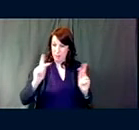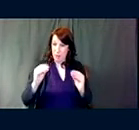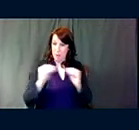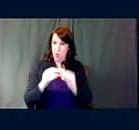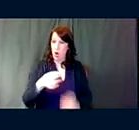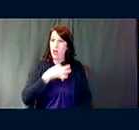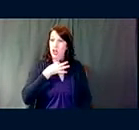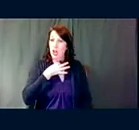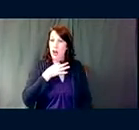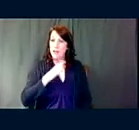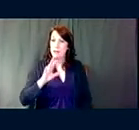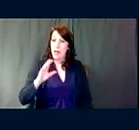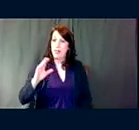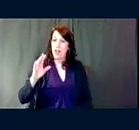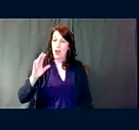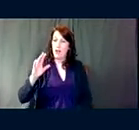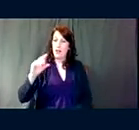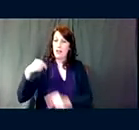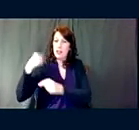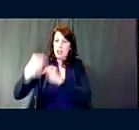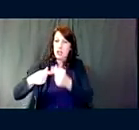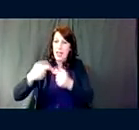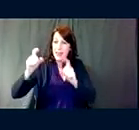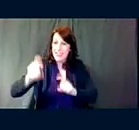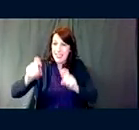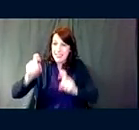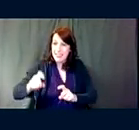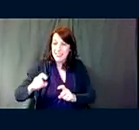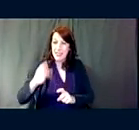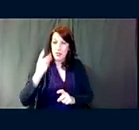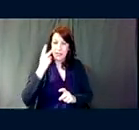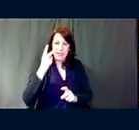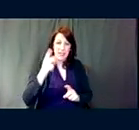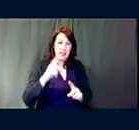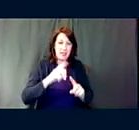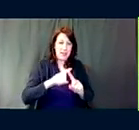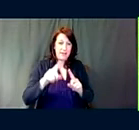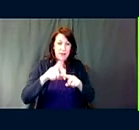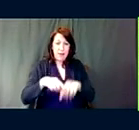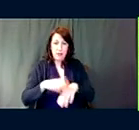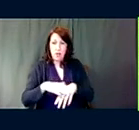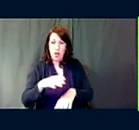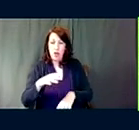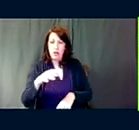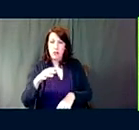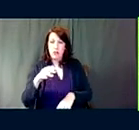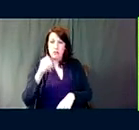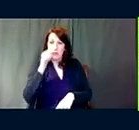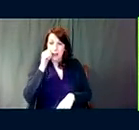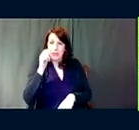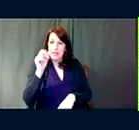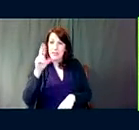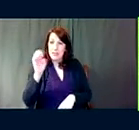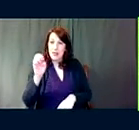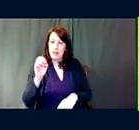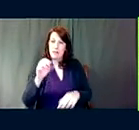CURIOUS ABOUT THEIR GENETIC TESTING AND THIS DIFFERED BY